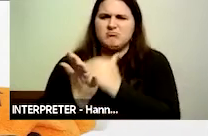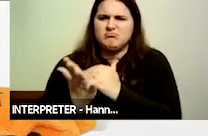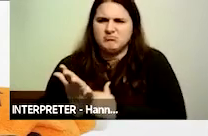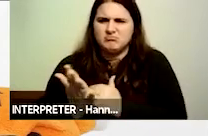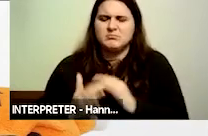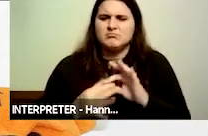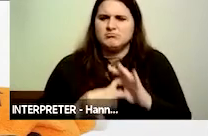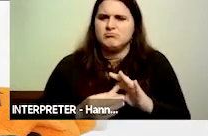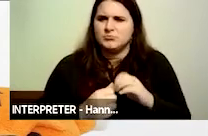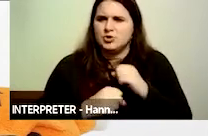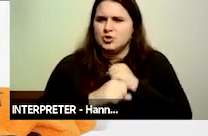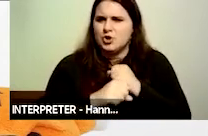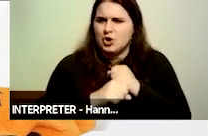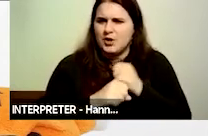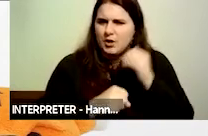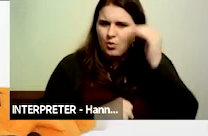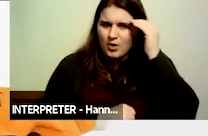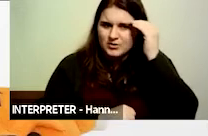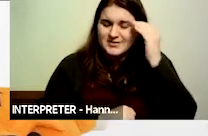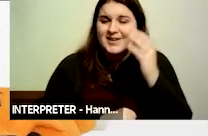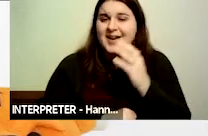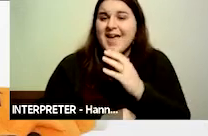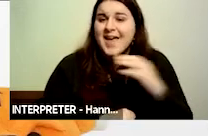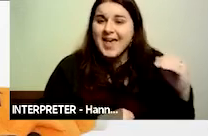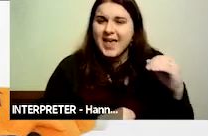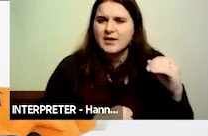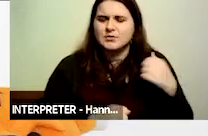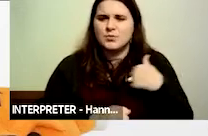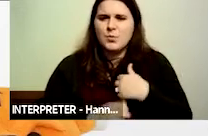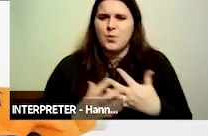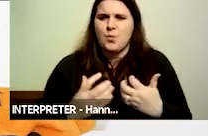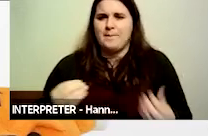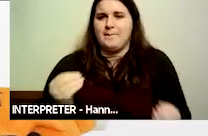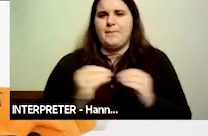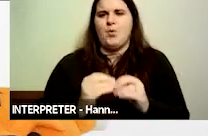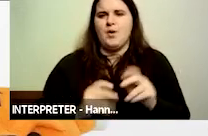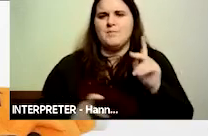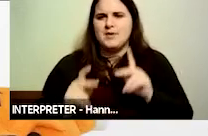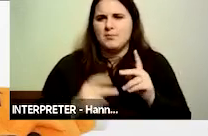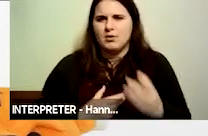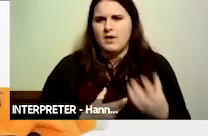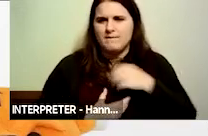and we also wanted to increase participation in the training program. Ben Woelk: We could create whatever we want to